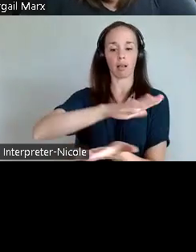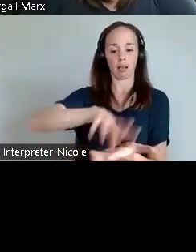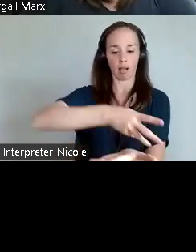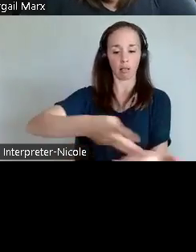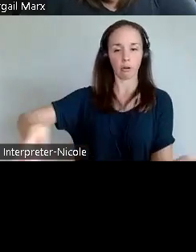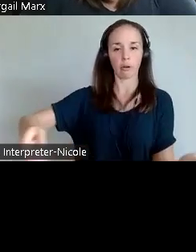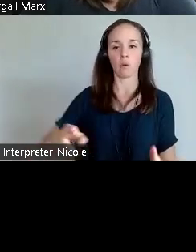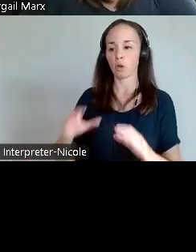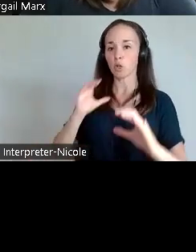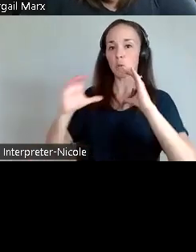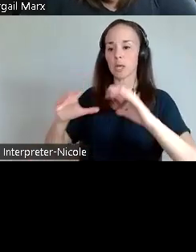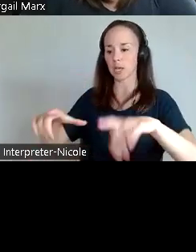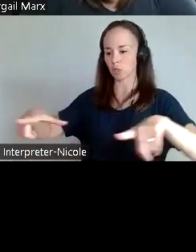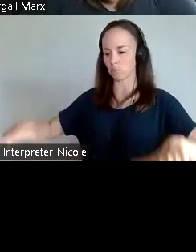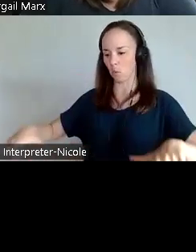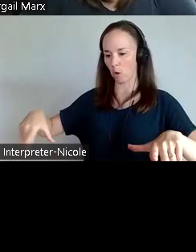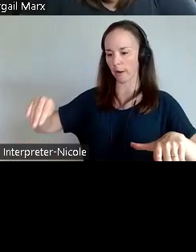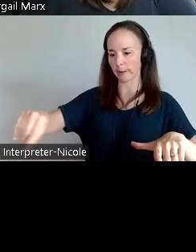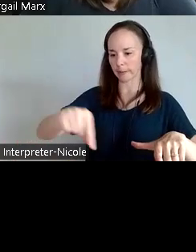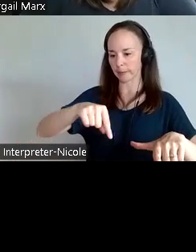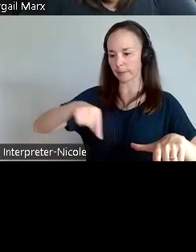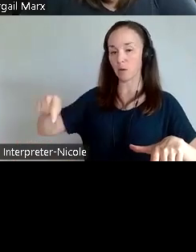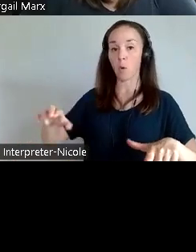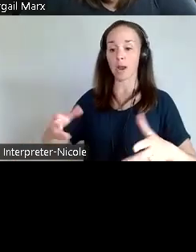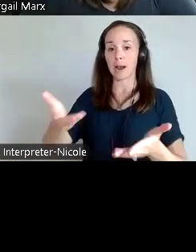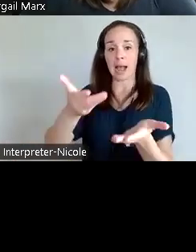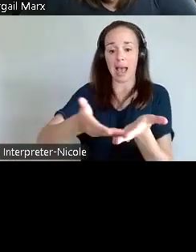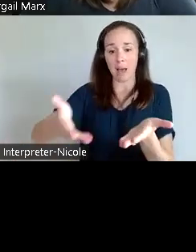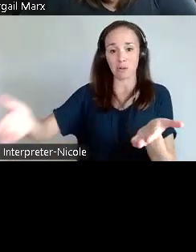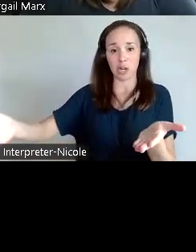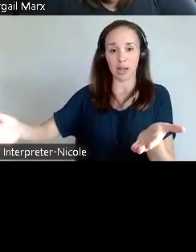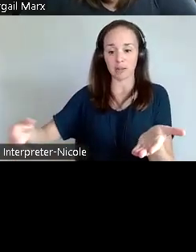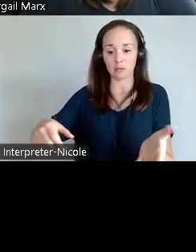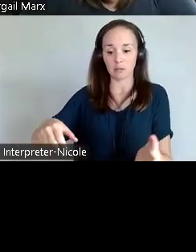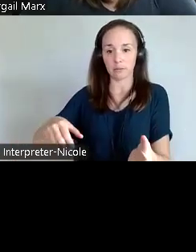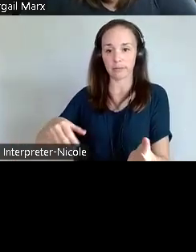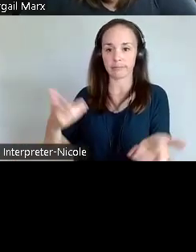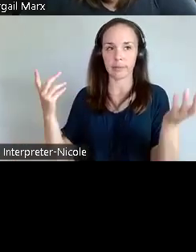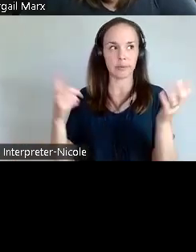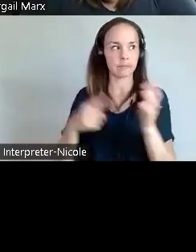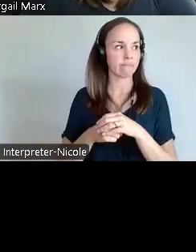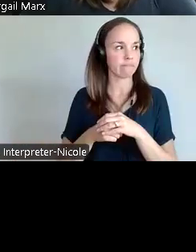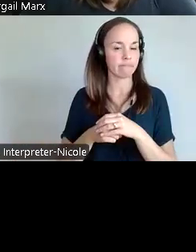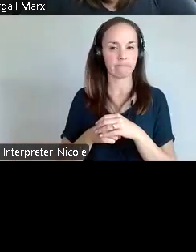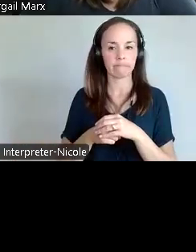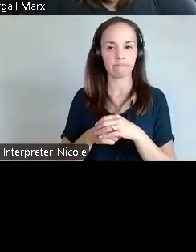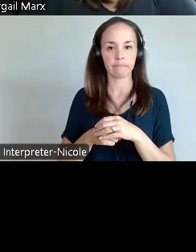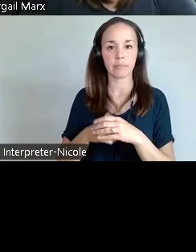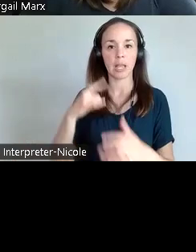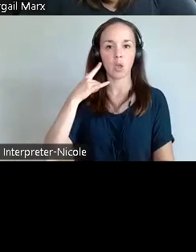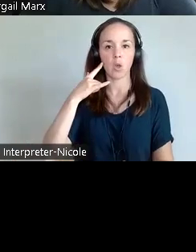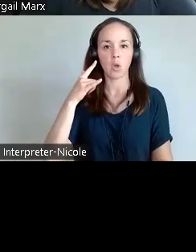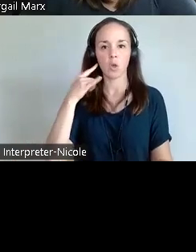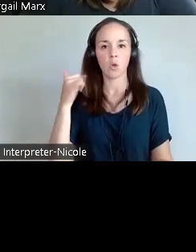it could be actual objects that you might be holding up some goldfish crackers or a